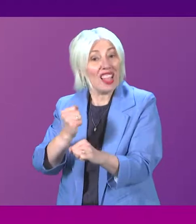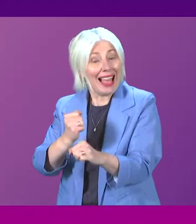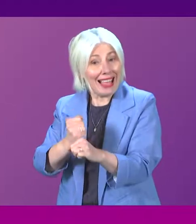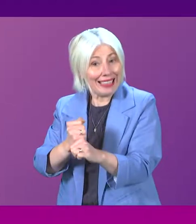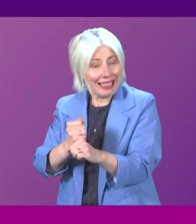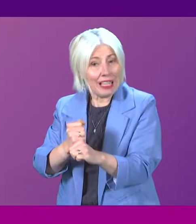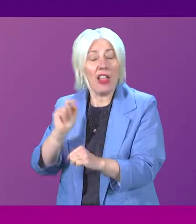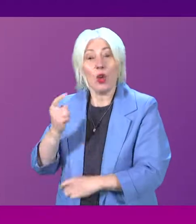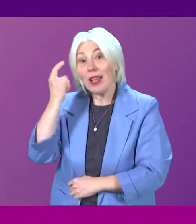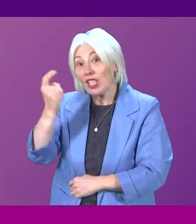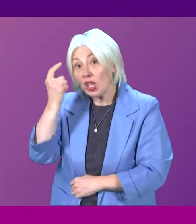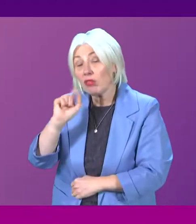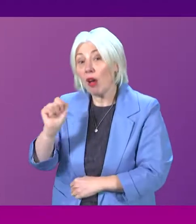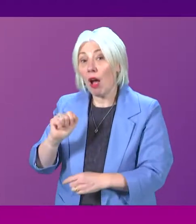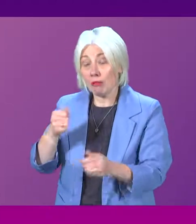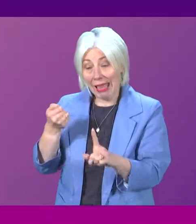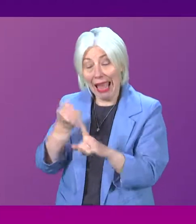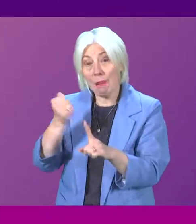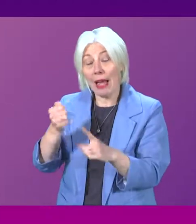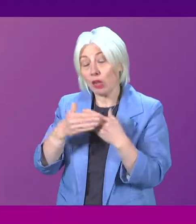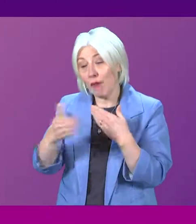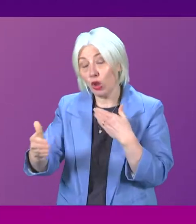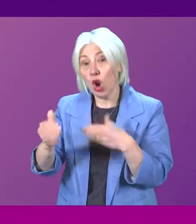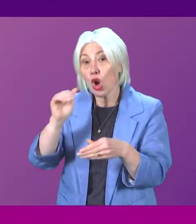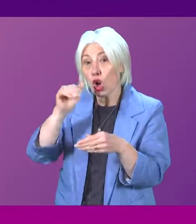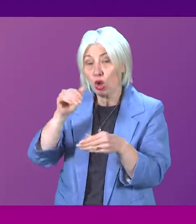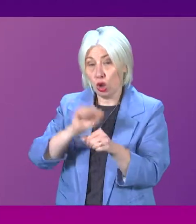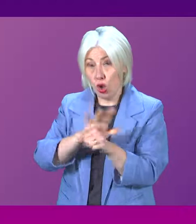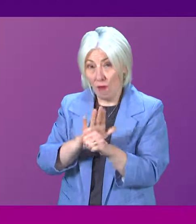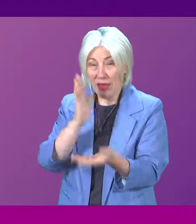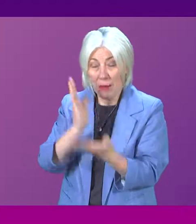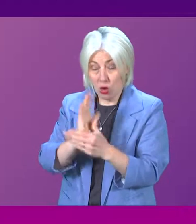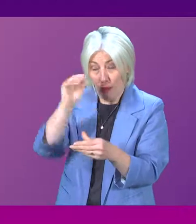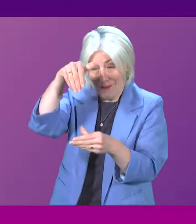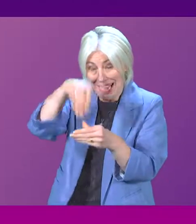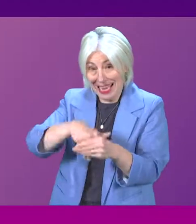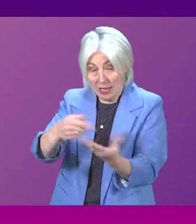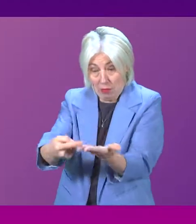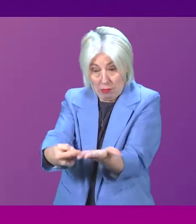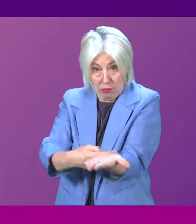consideration of the impact of long Covid is within the scope of the terms of reference of the inquiry?